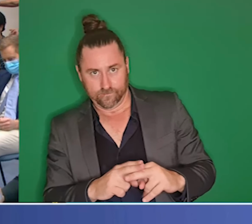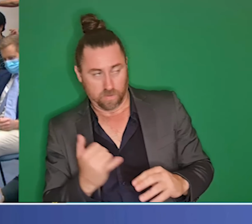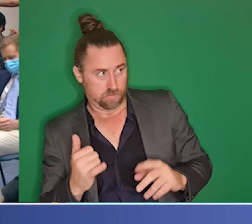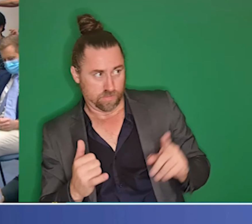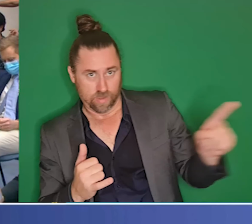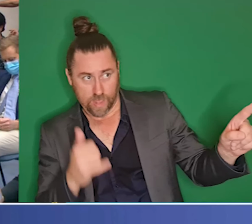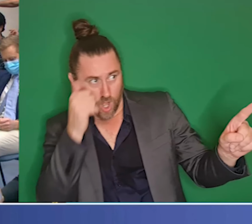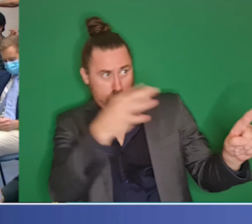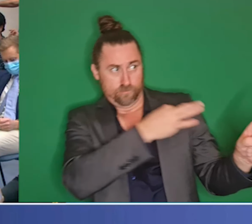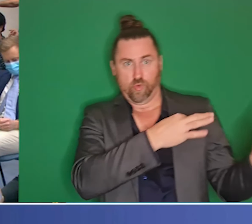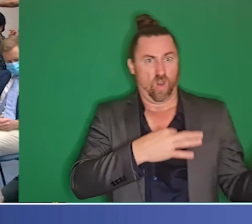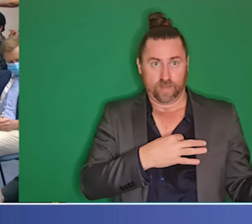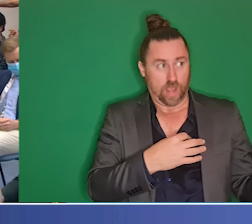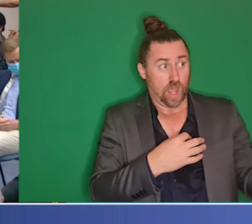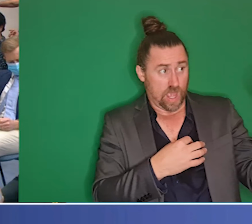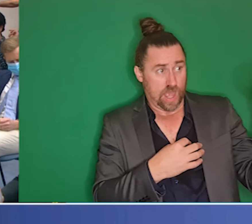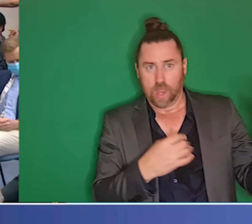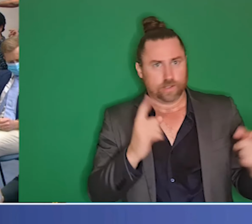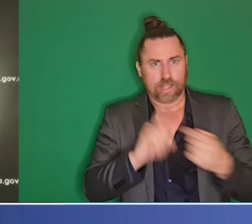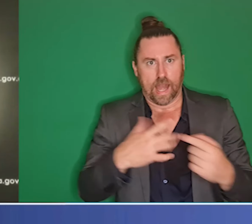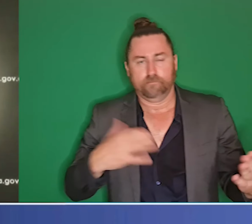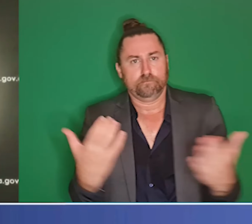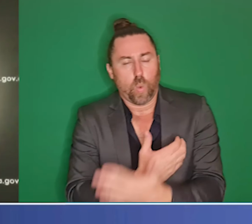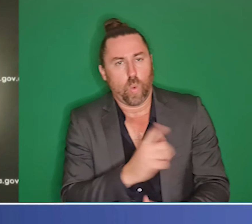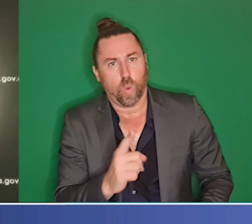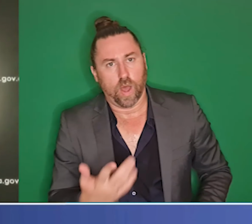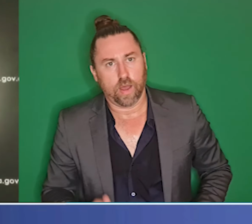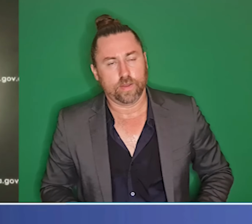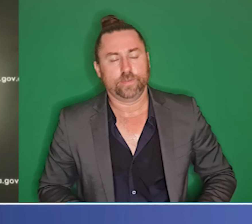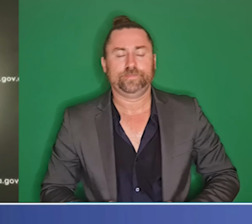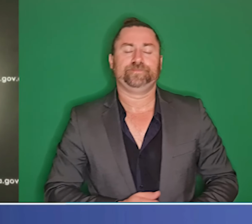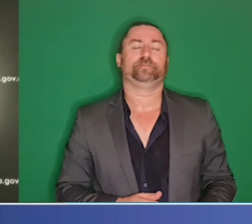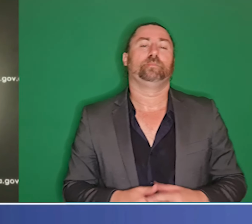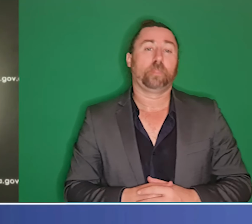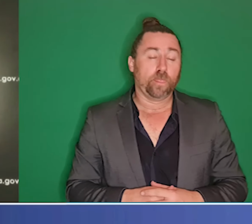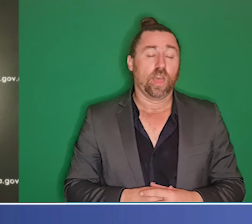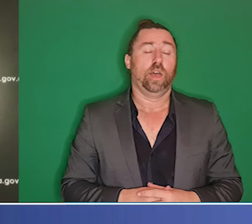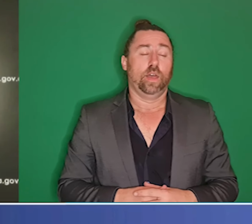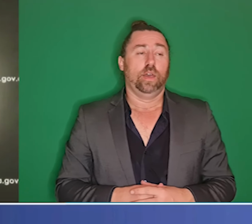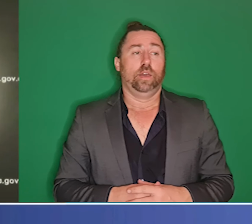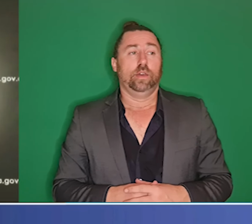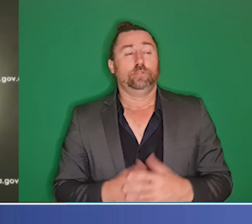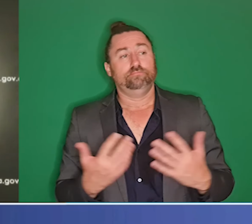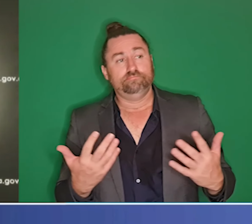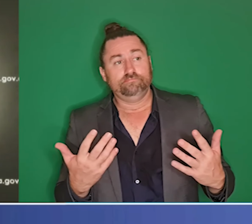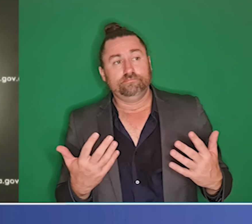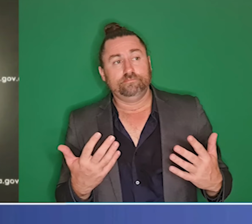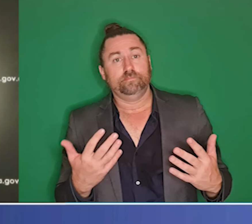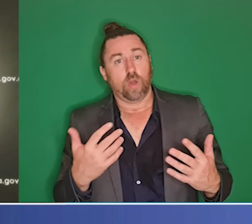They say 'more is needed'. Well, at this stage there is enormous capacity as yet unutilized